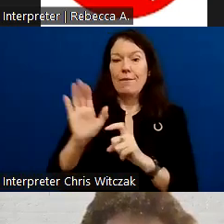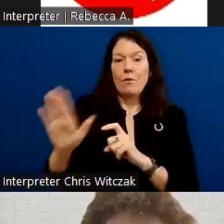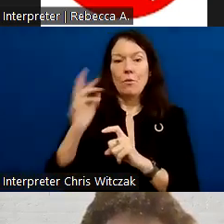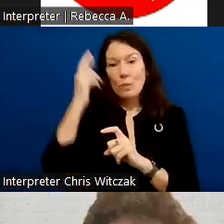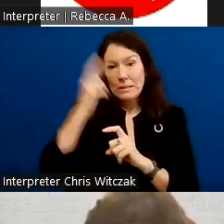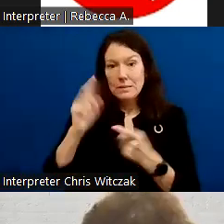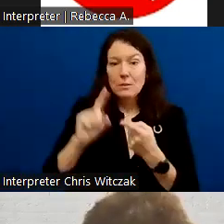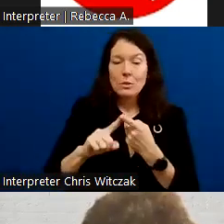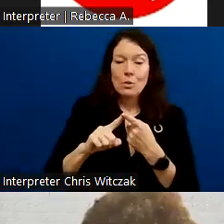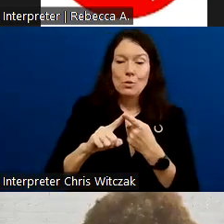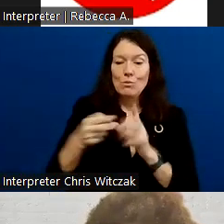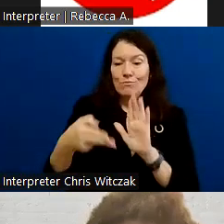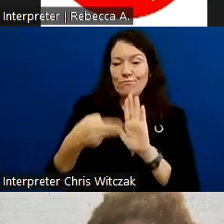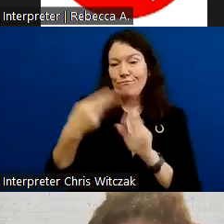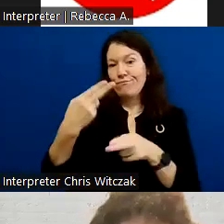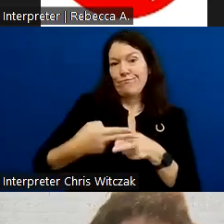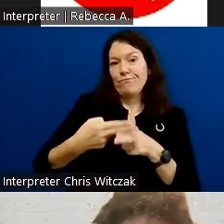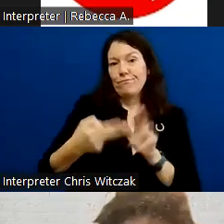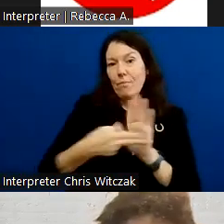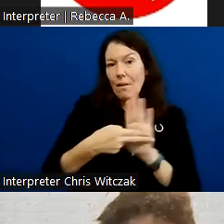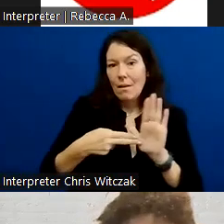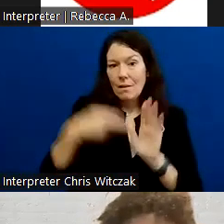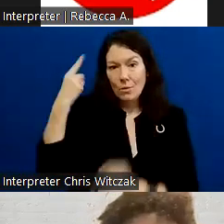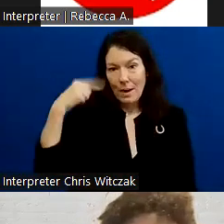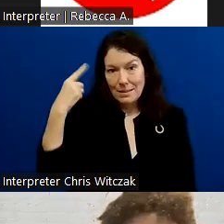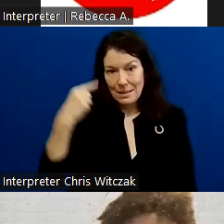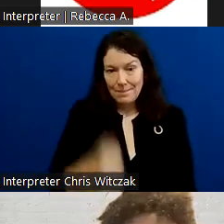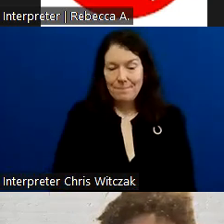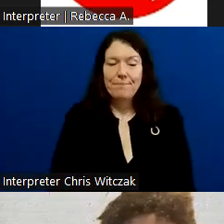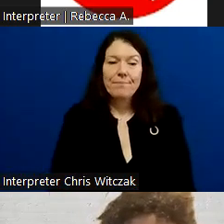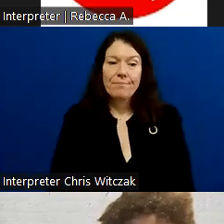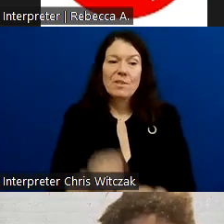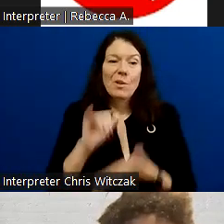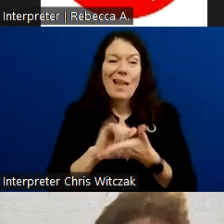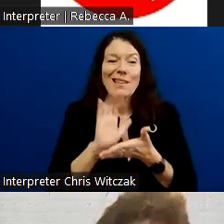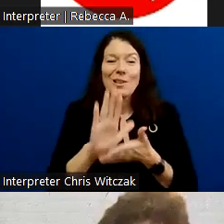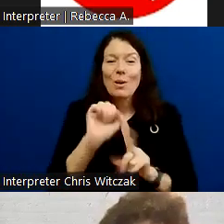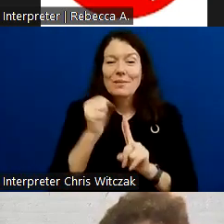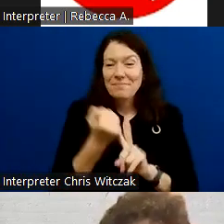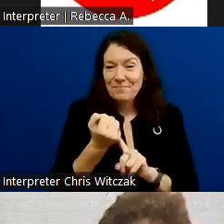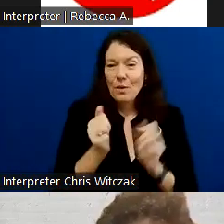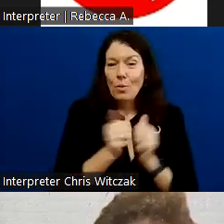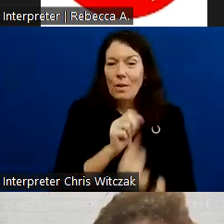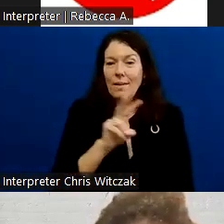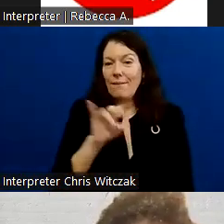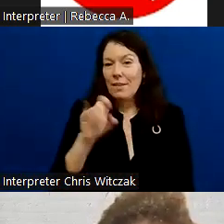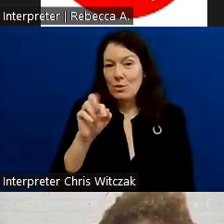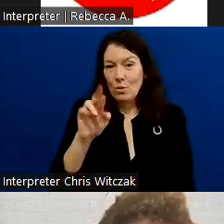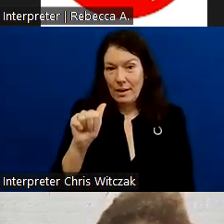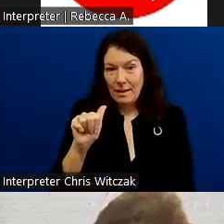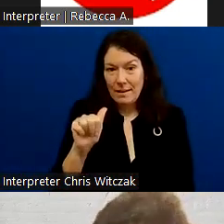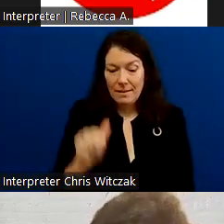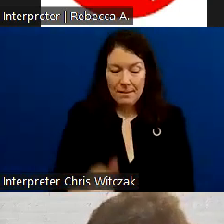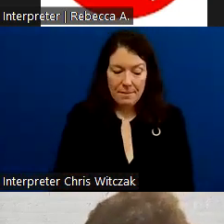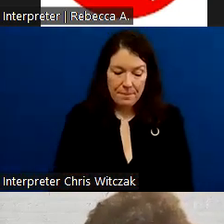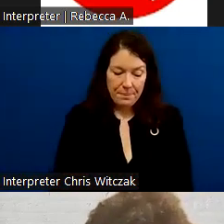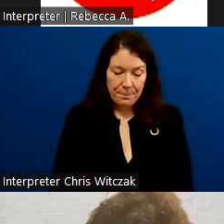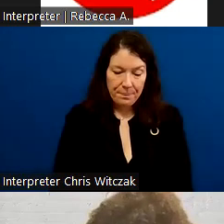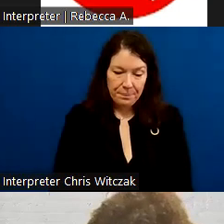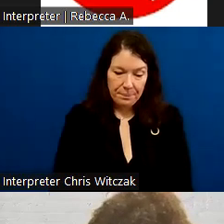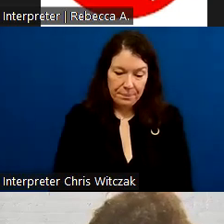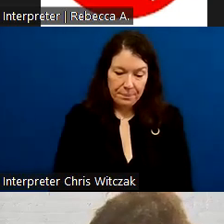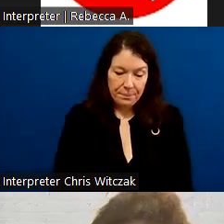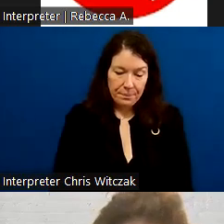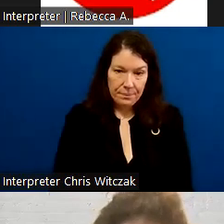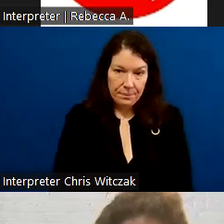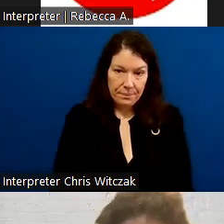Okay so that is the end of this scenario with Victoria keeping this information and I'll